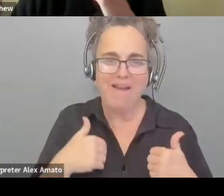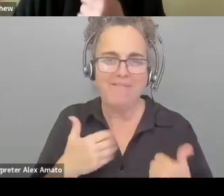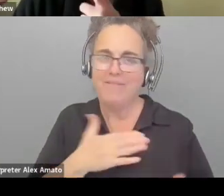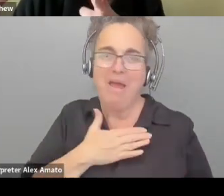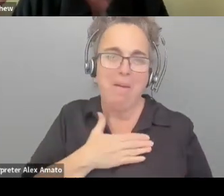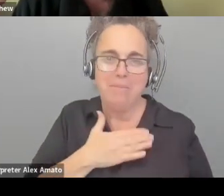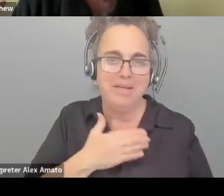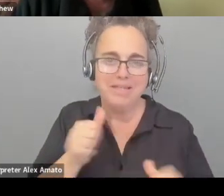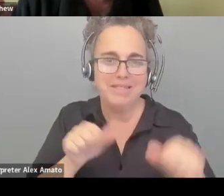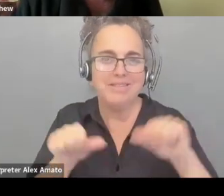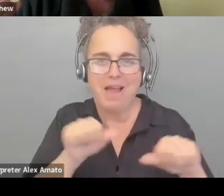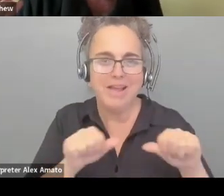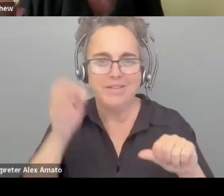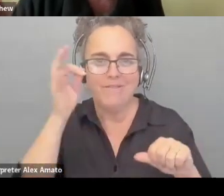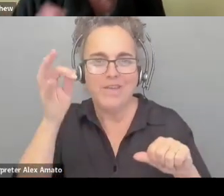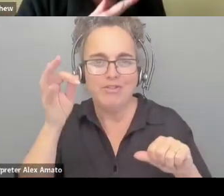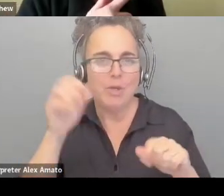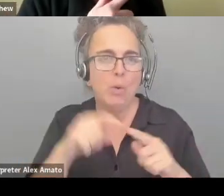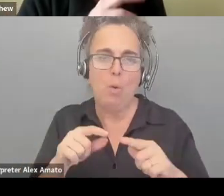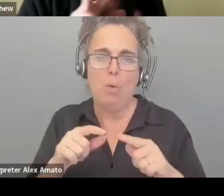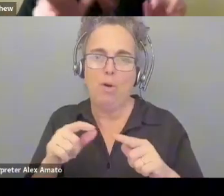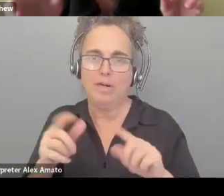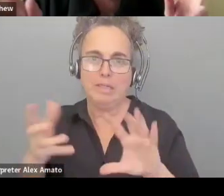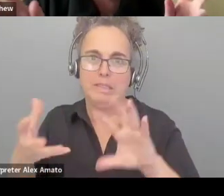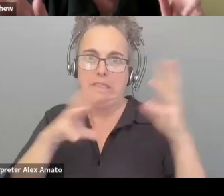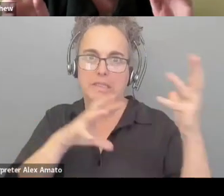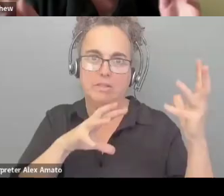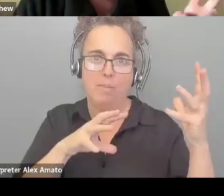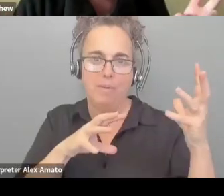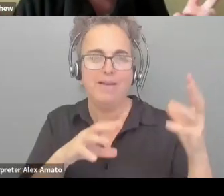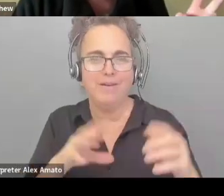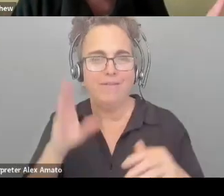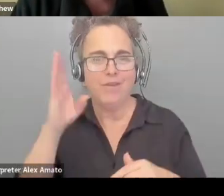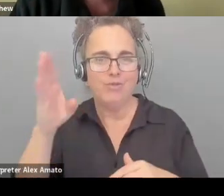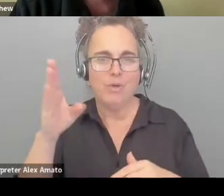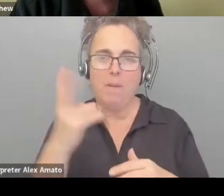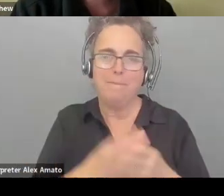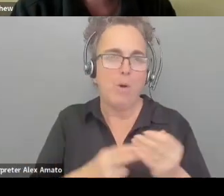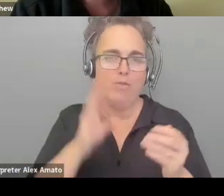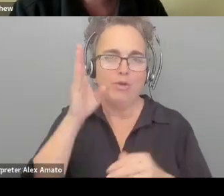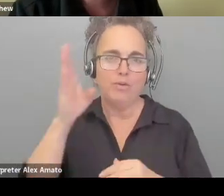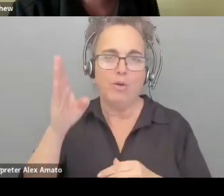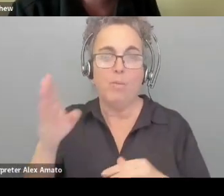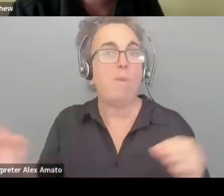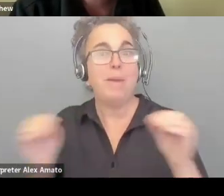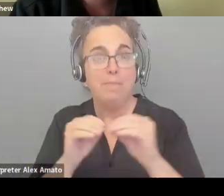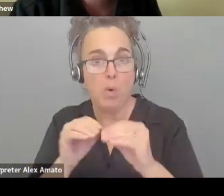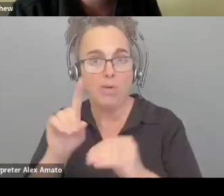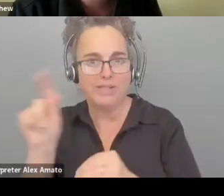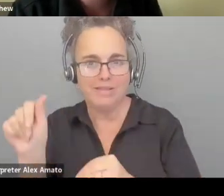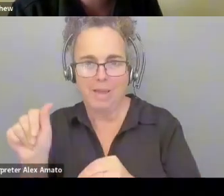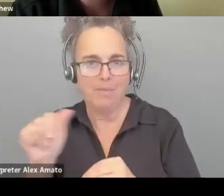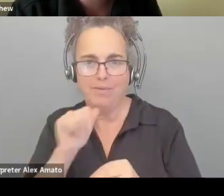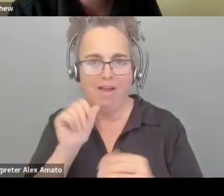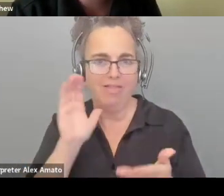future or the dystopic one, both sets of futures will be more disabled and not less in the future, which is all the more reason